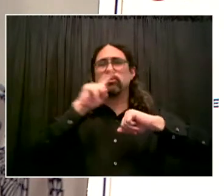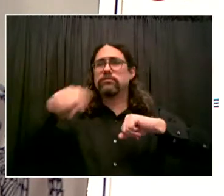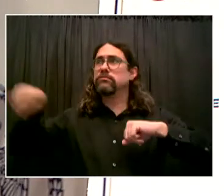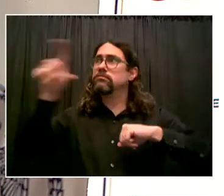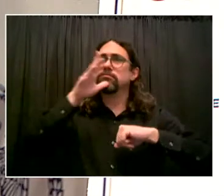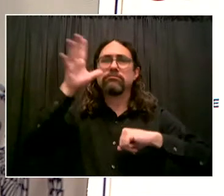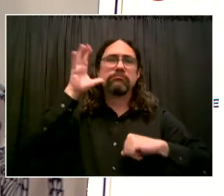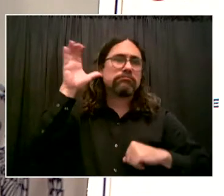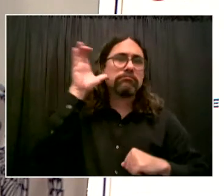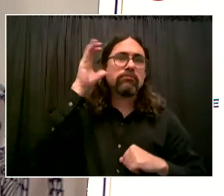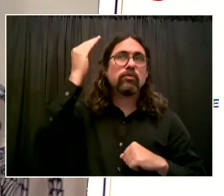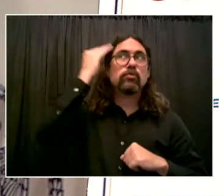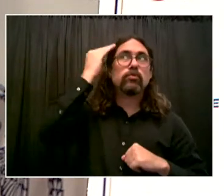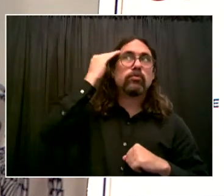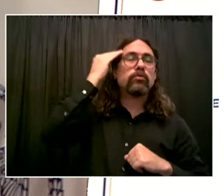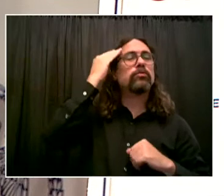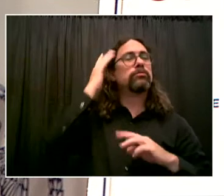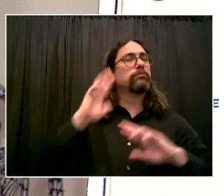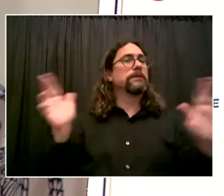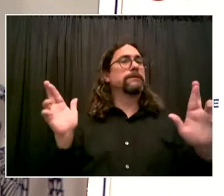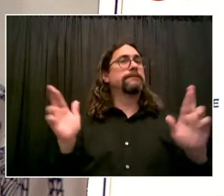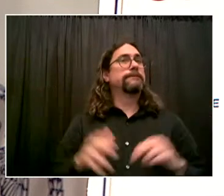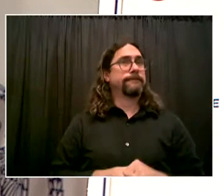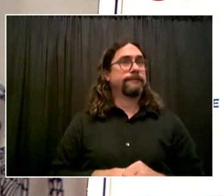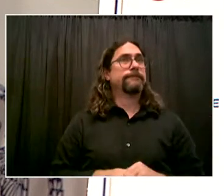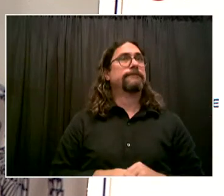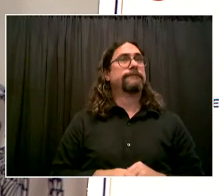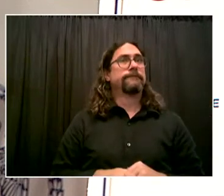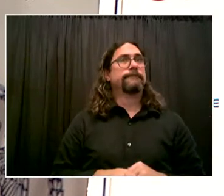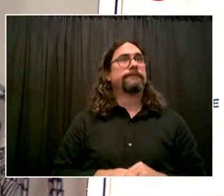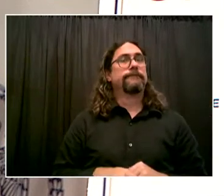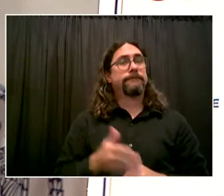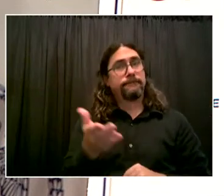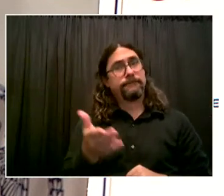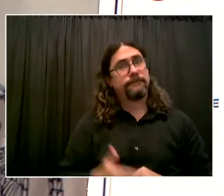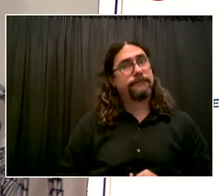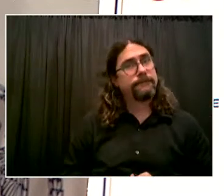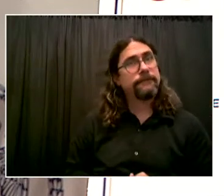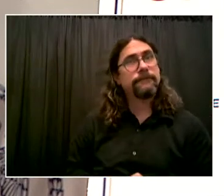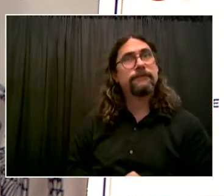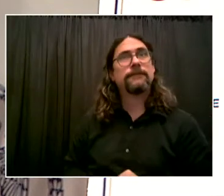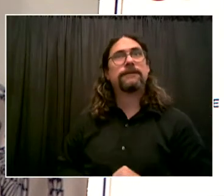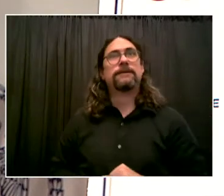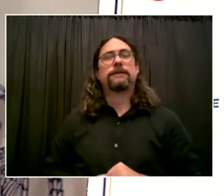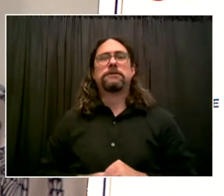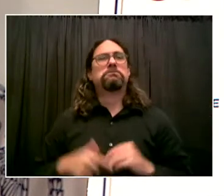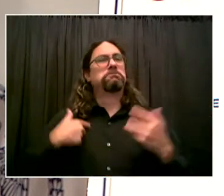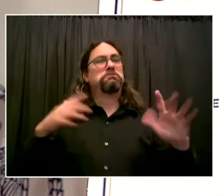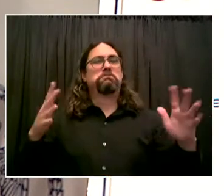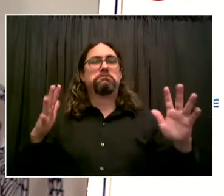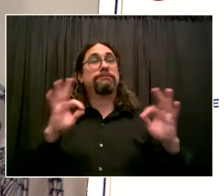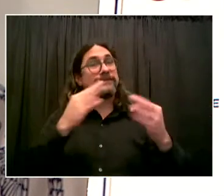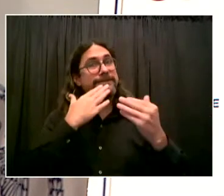AND BRING THEM IN AND KMAE IT EASY FOR THEM. WE WILL HAVE A T LOMOE RTO SAY ON THAT.